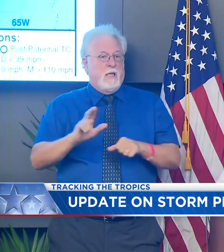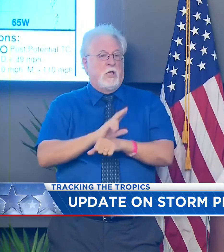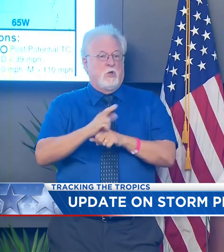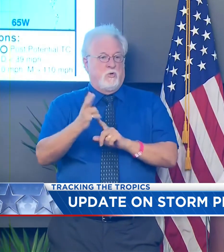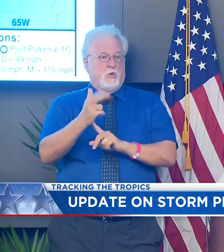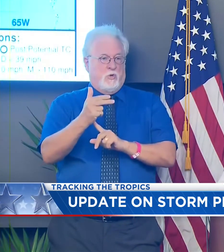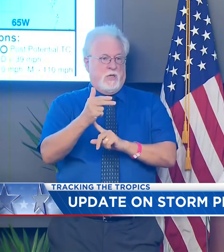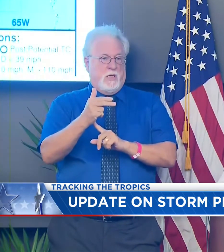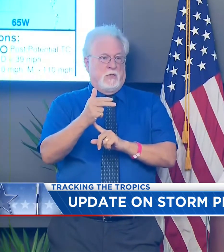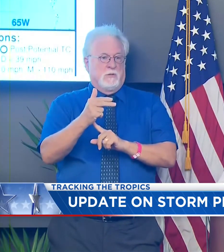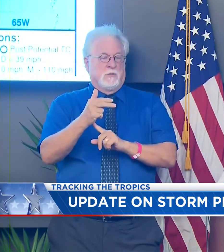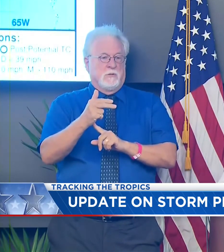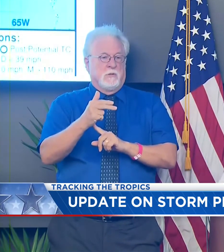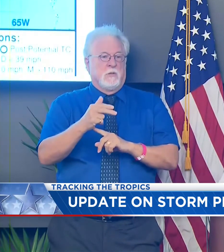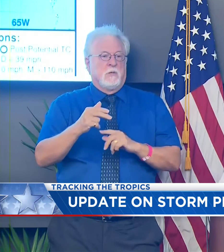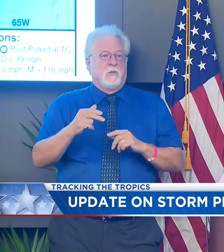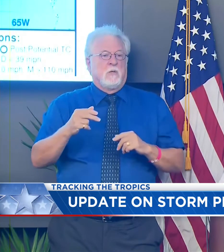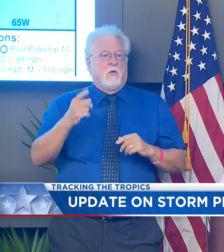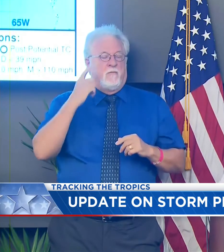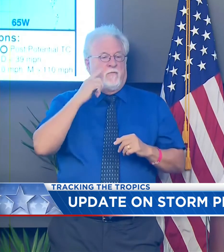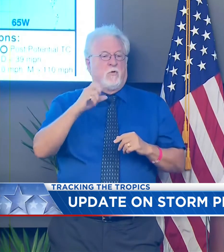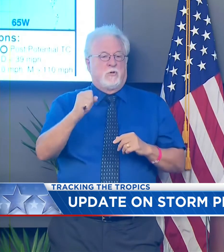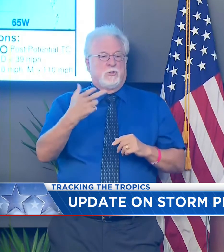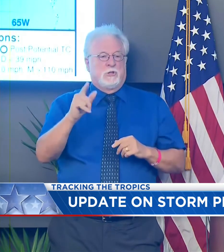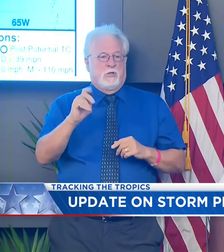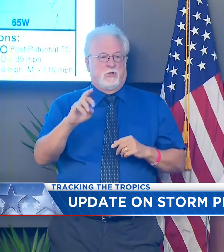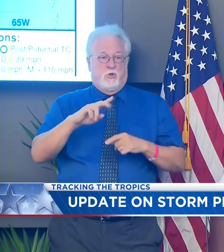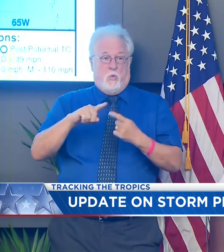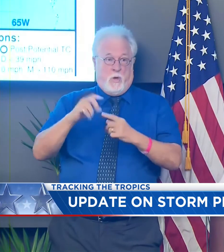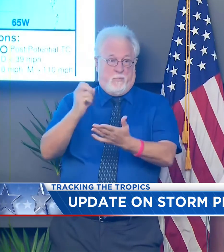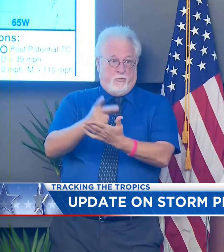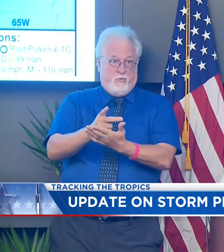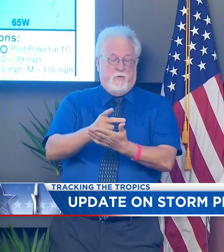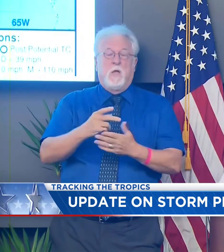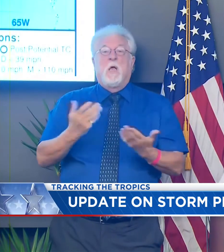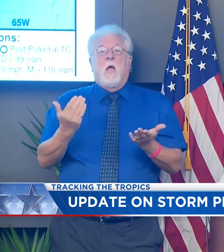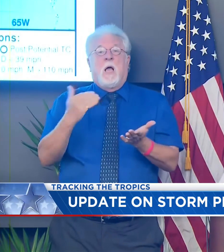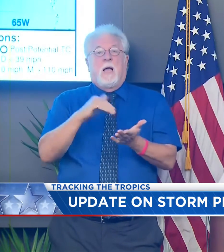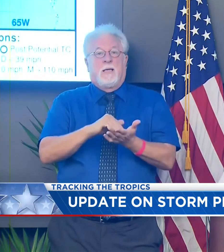THE EMERGENCY DECLARATION THAT IS WITH THE PRESIDENT NOW, REQUESTS TO TURN THAT ON IF NEED